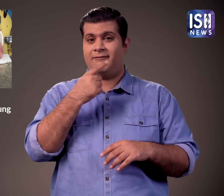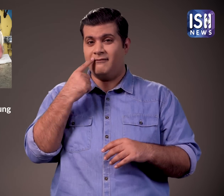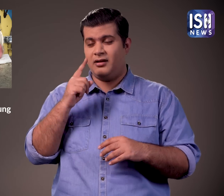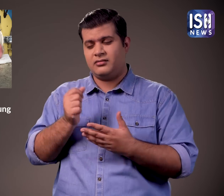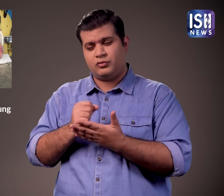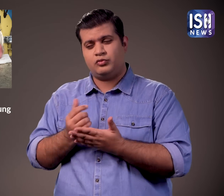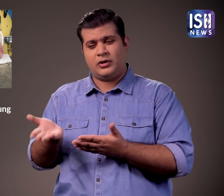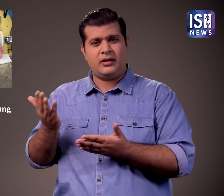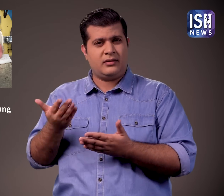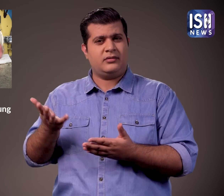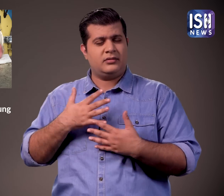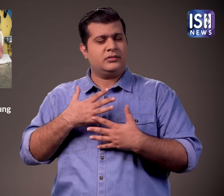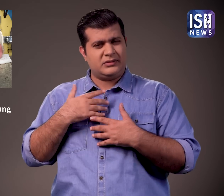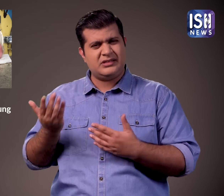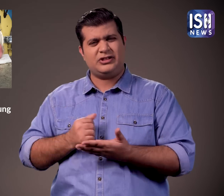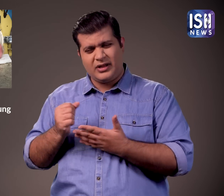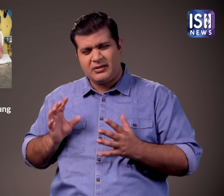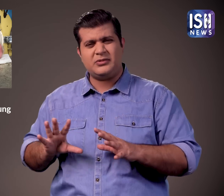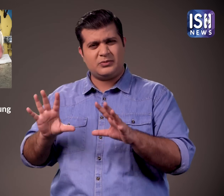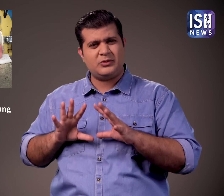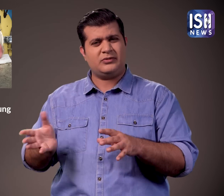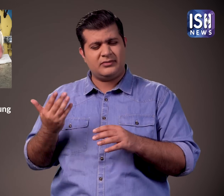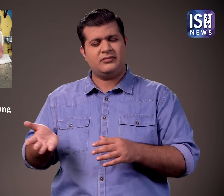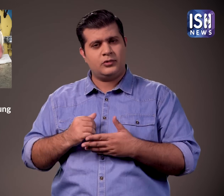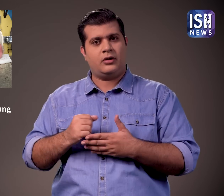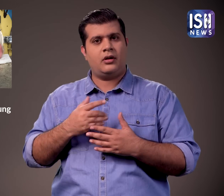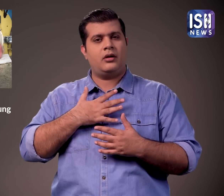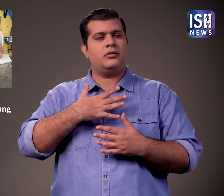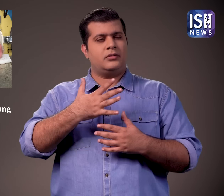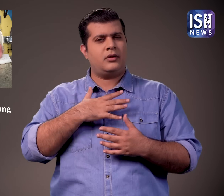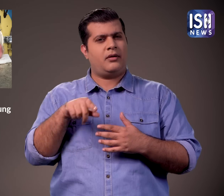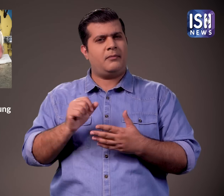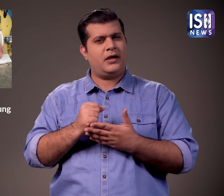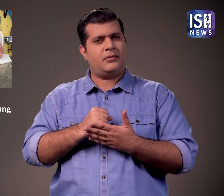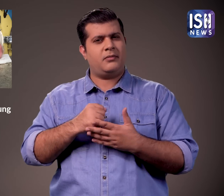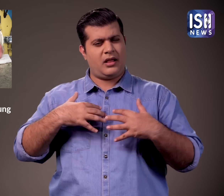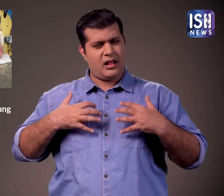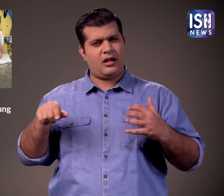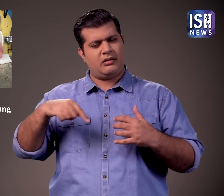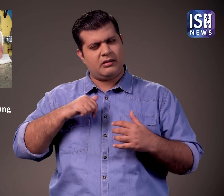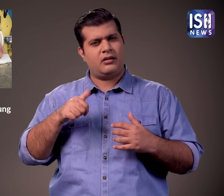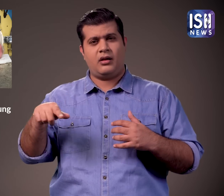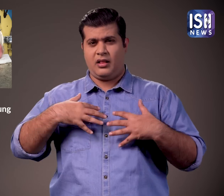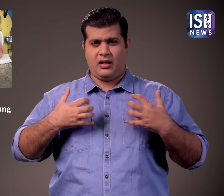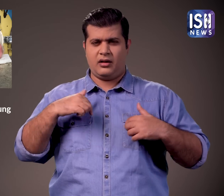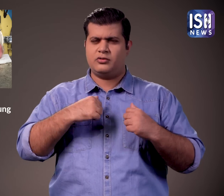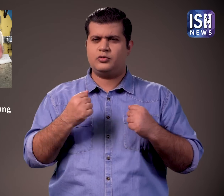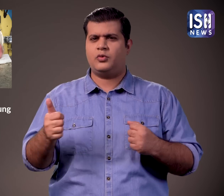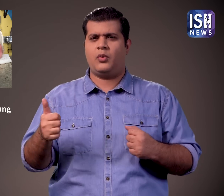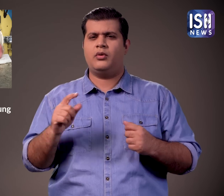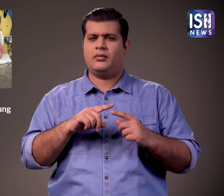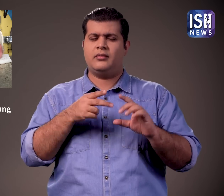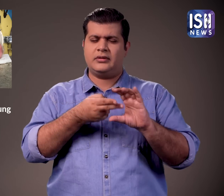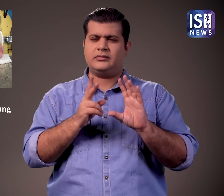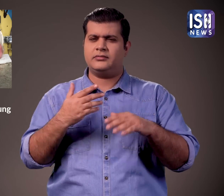His father always encouraged him to do breathing practices and start breathing on his own.